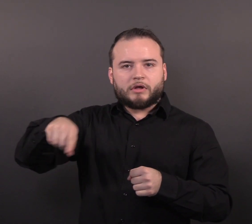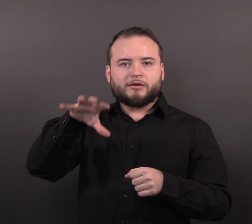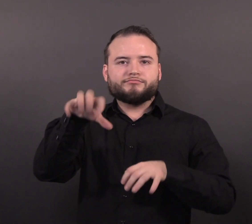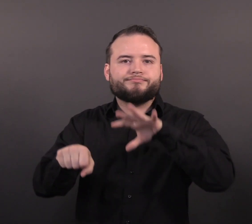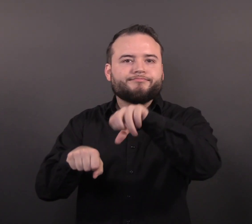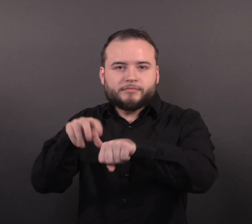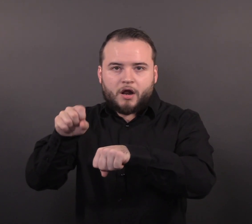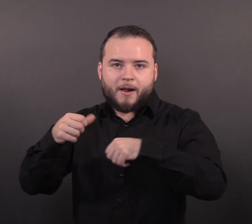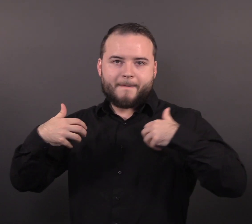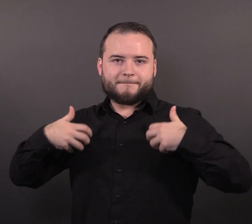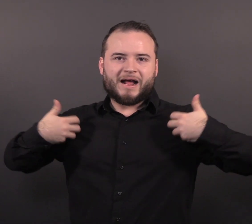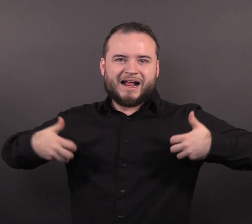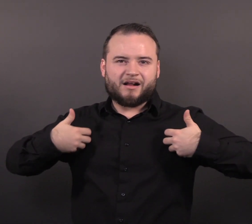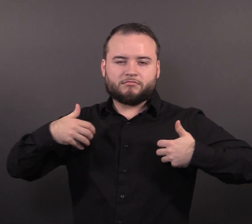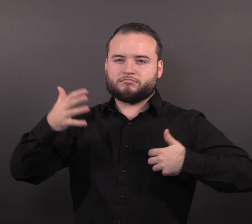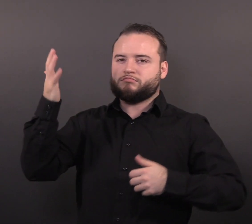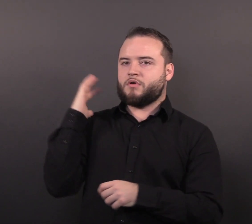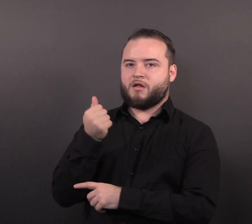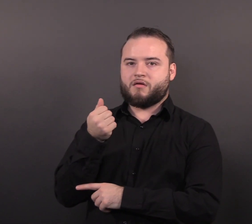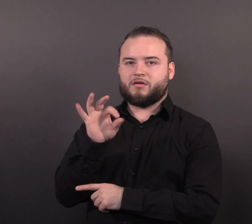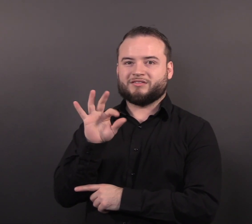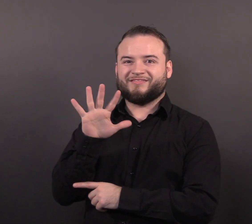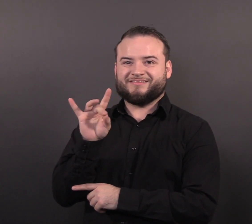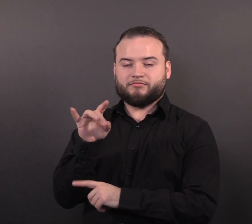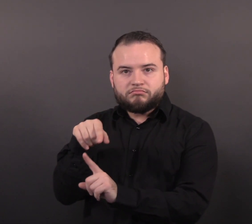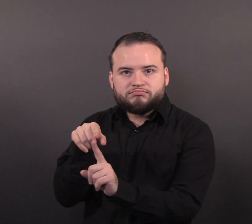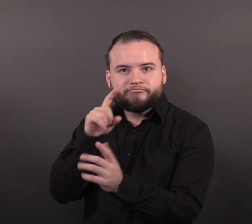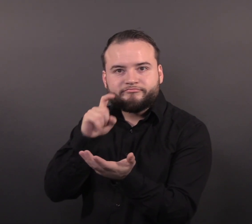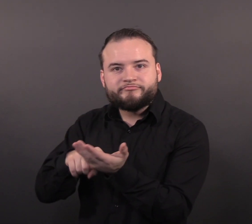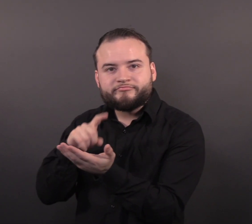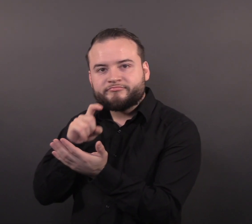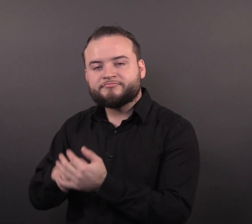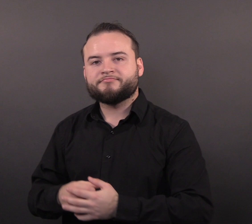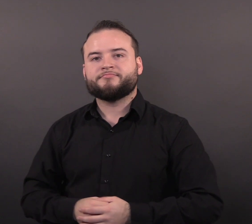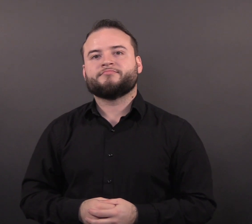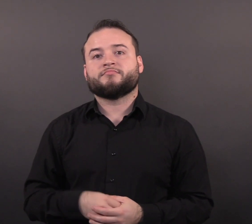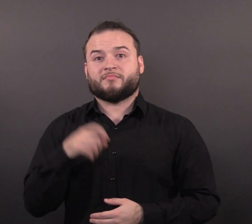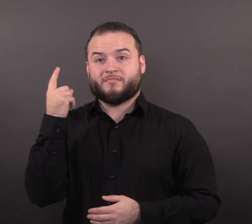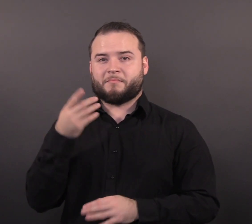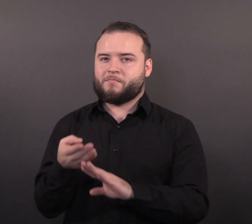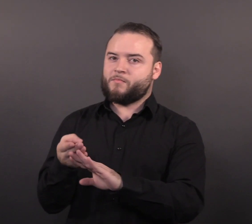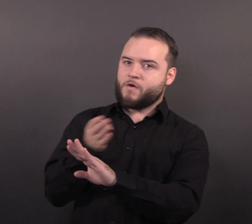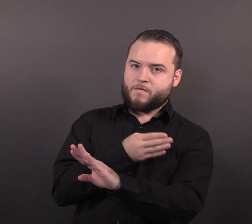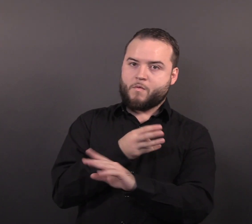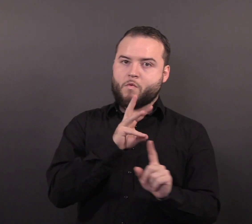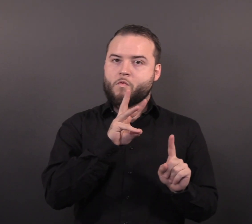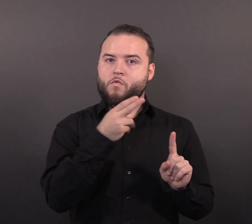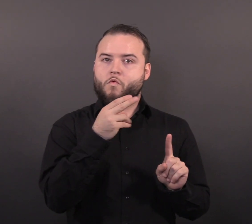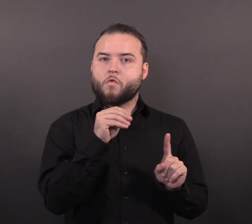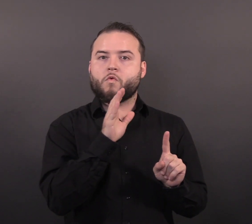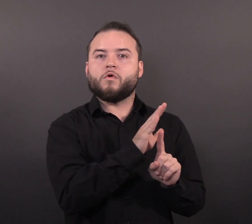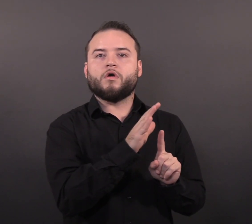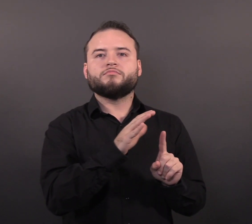before the publication of WHO best practices in naming diseases, published in 2015.